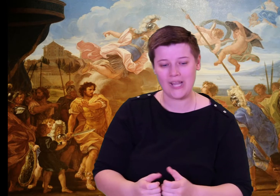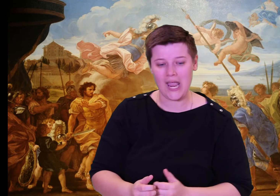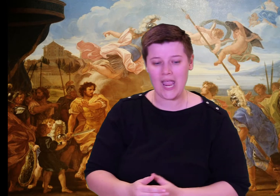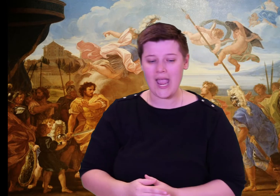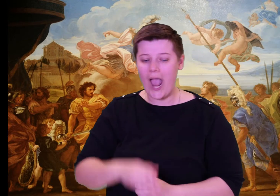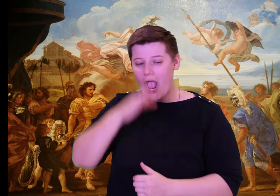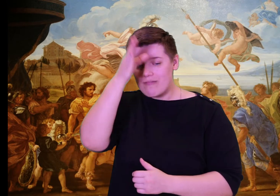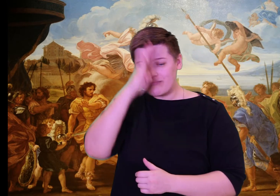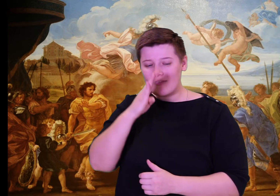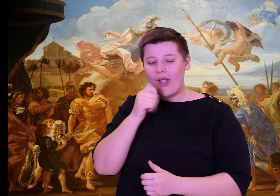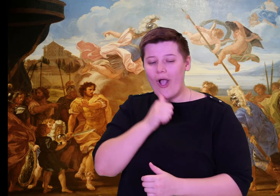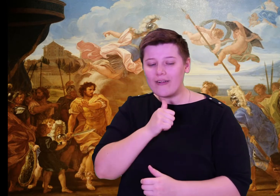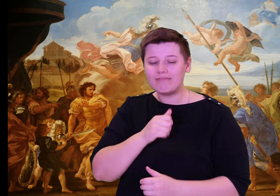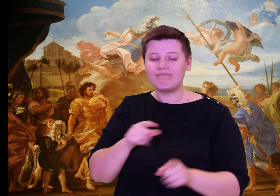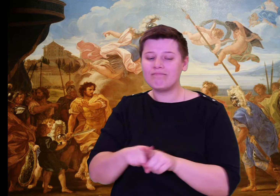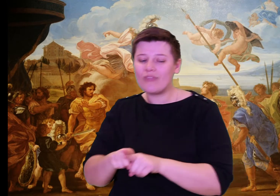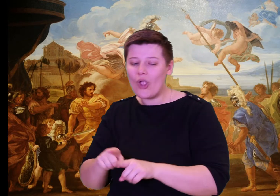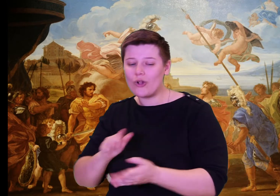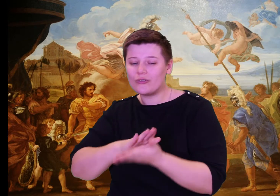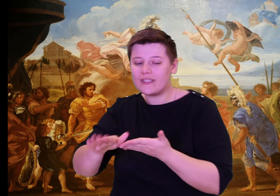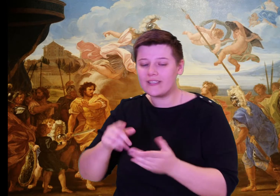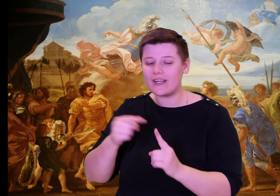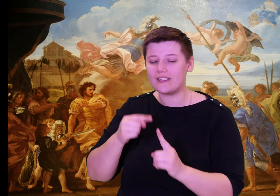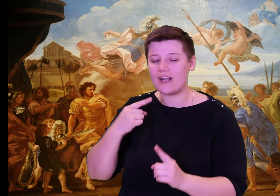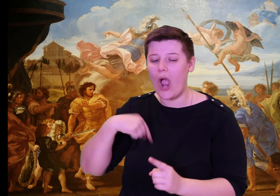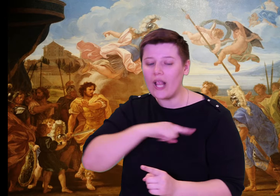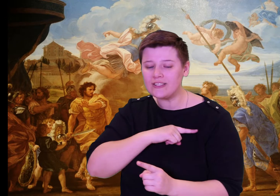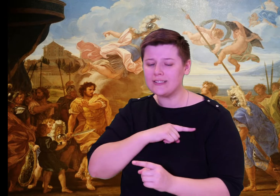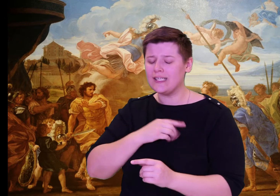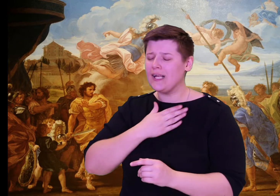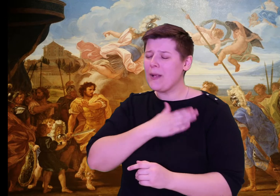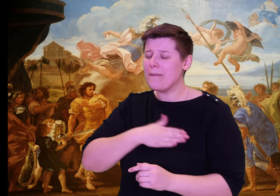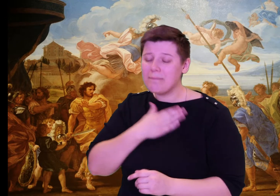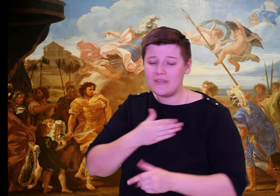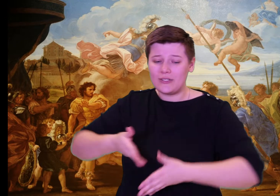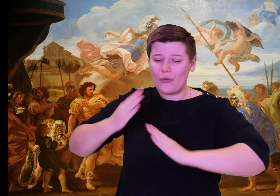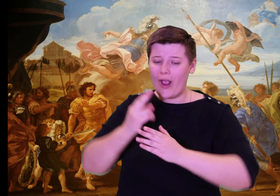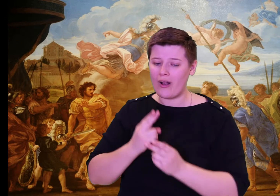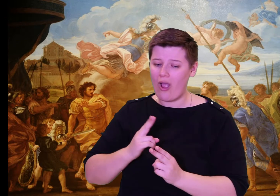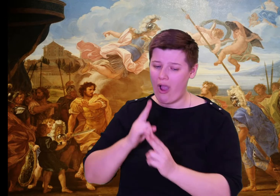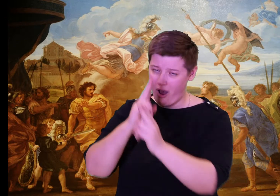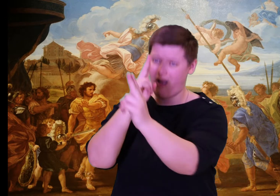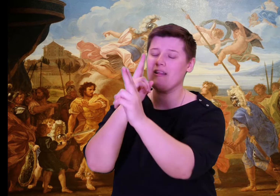the hollow ship. At dawn I have important obligations: to visit the great Cauconians.